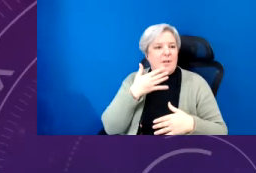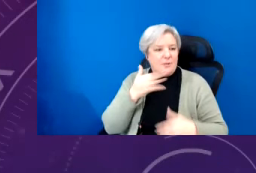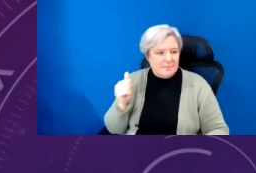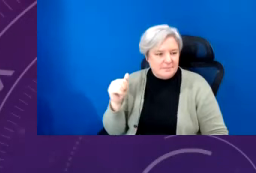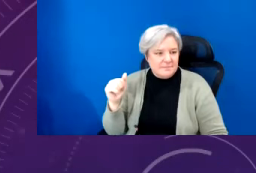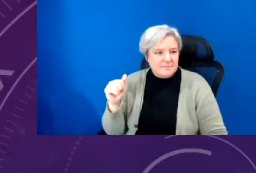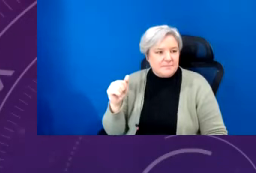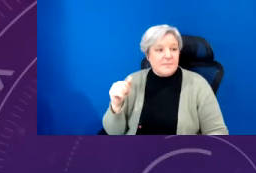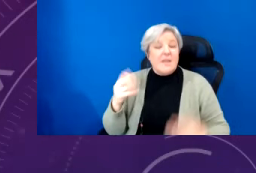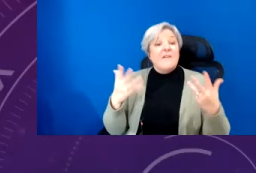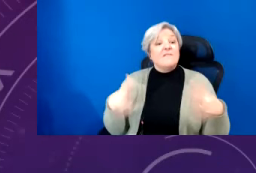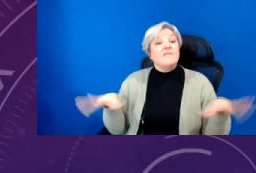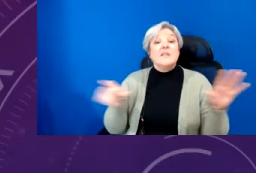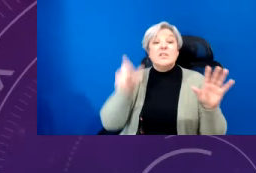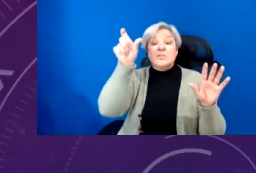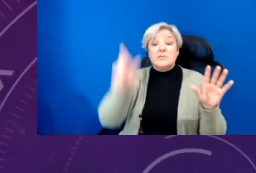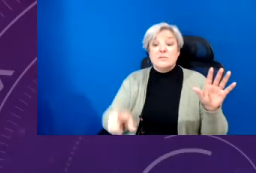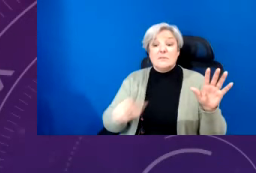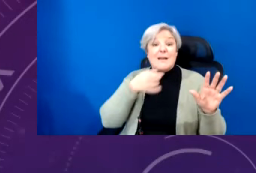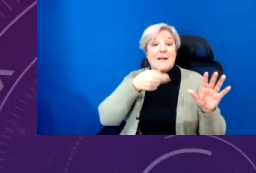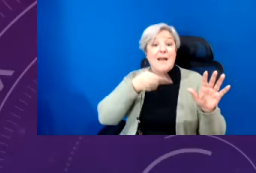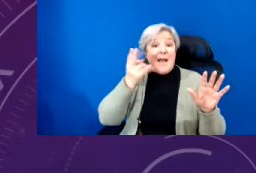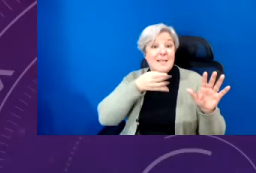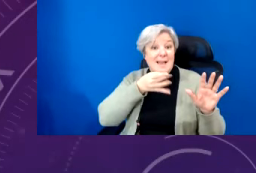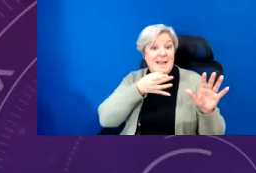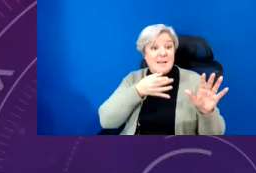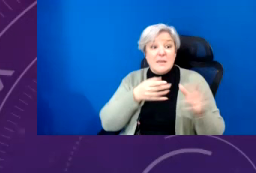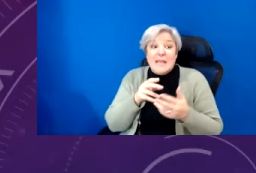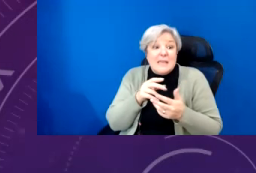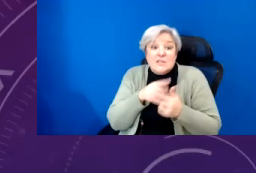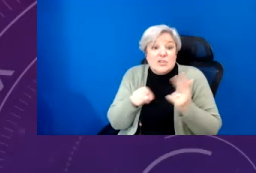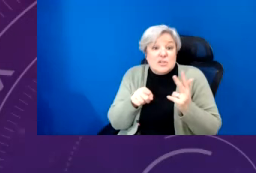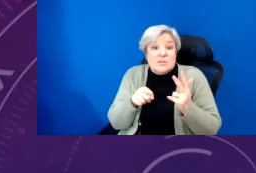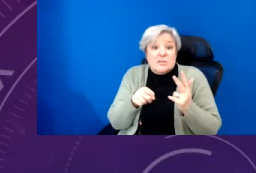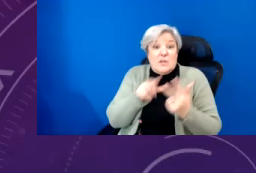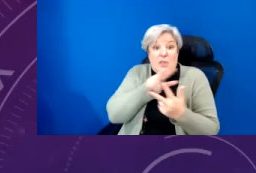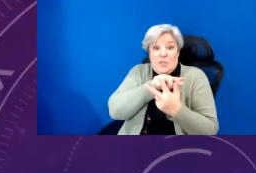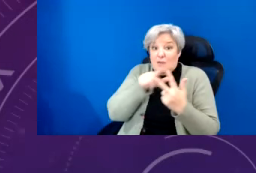once we have the columns highlighted. And again, it's just the three, the student ID number, the final score